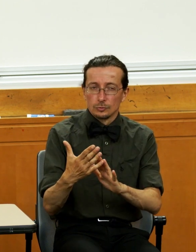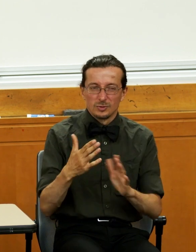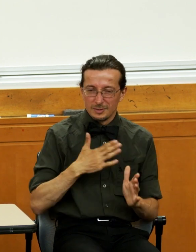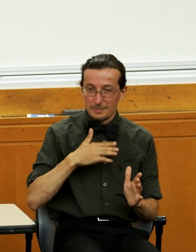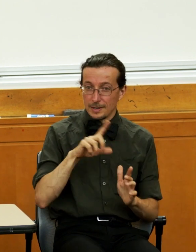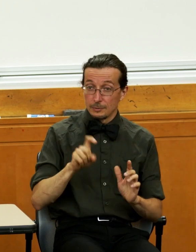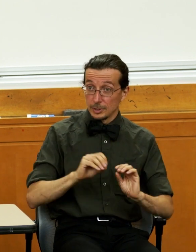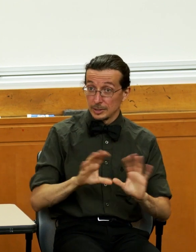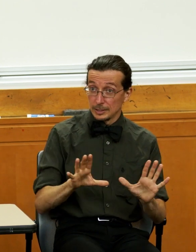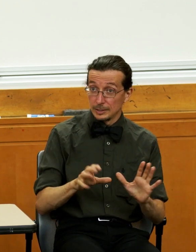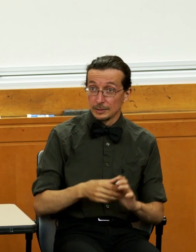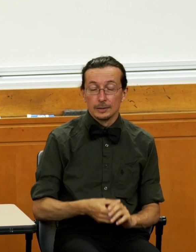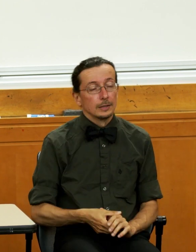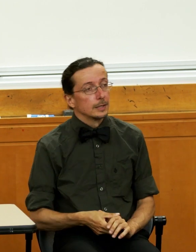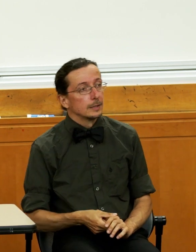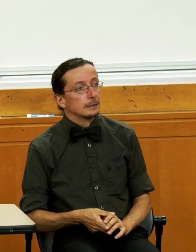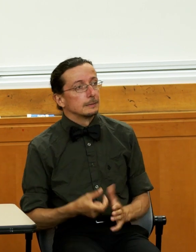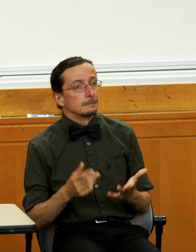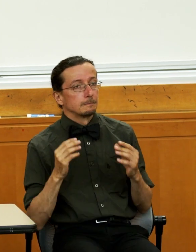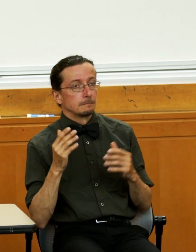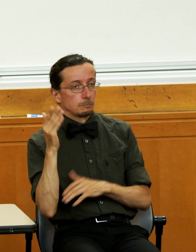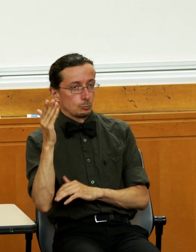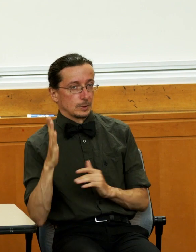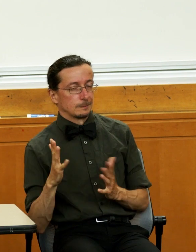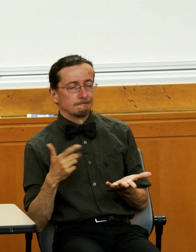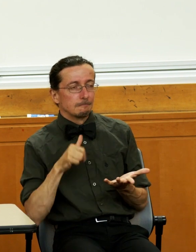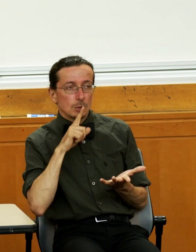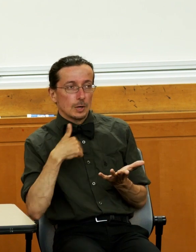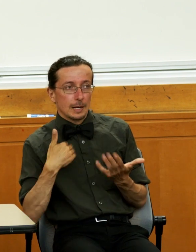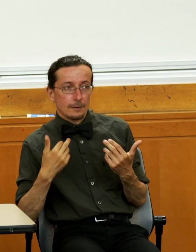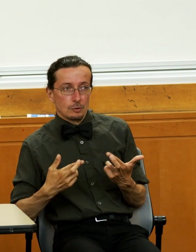I mean, I don't know that I have a recommendation for how someone might do that.